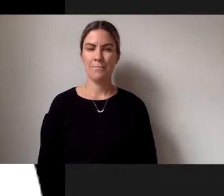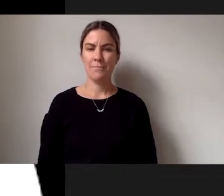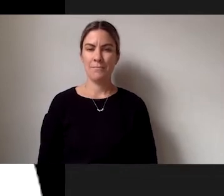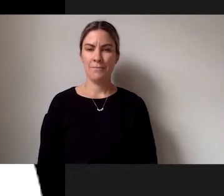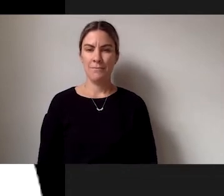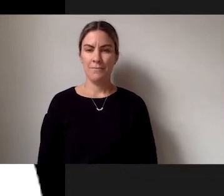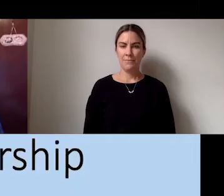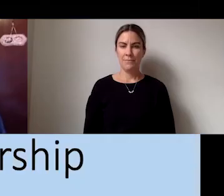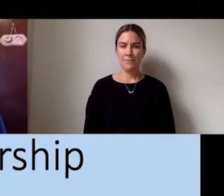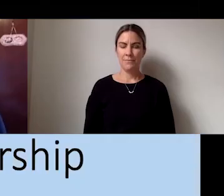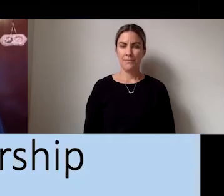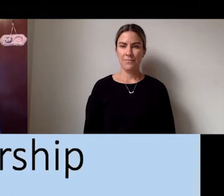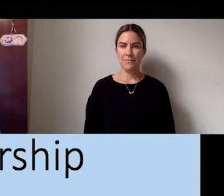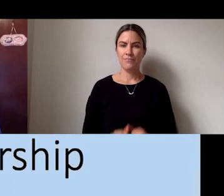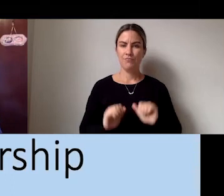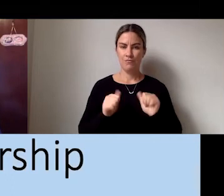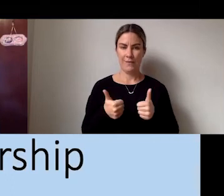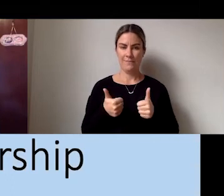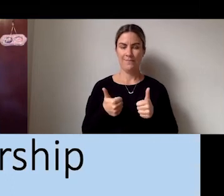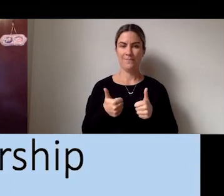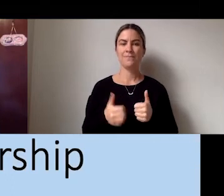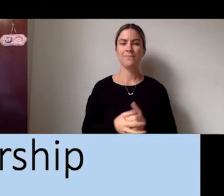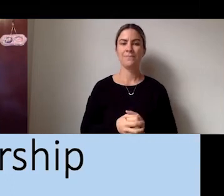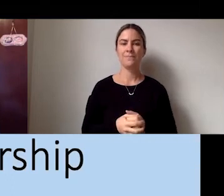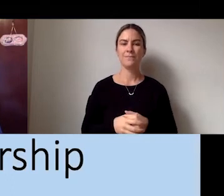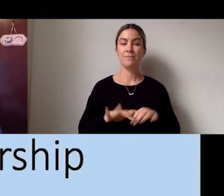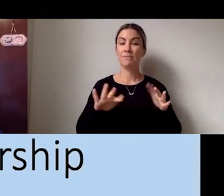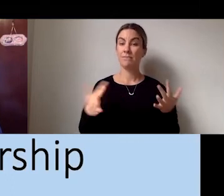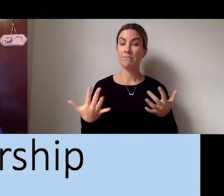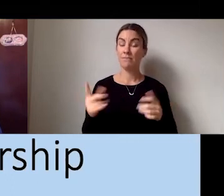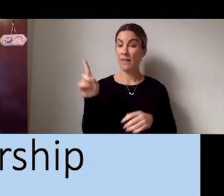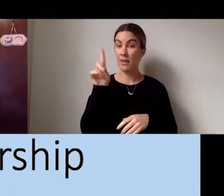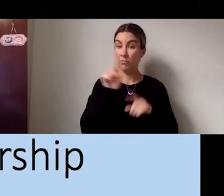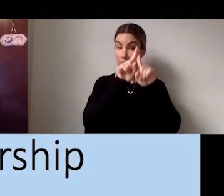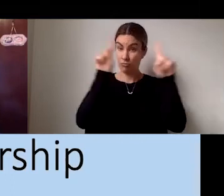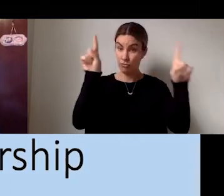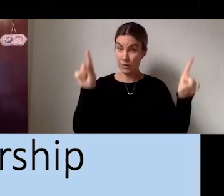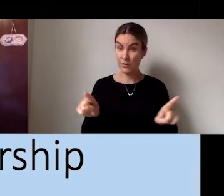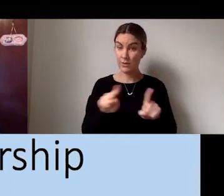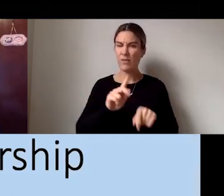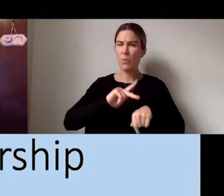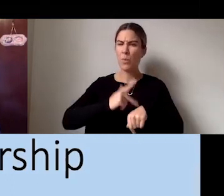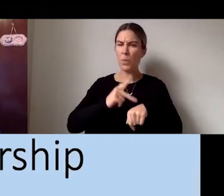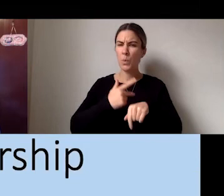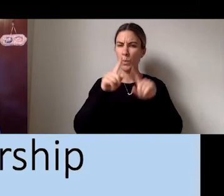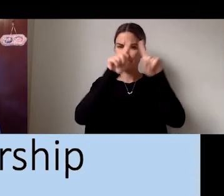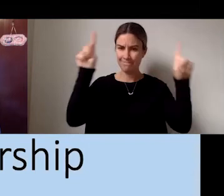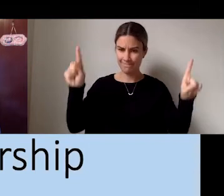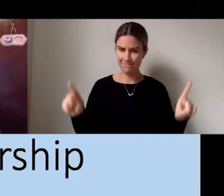Great! So, currently on-screen is a blue slide, with the title Doing